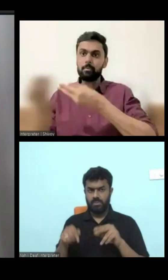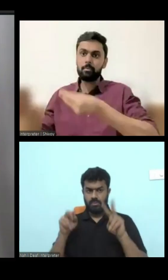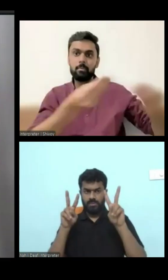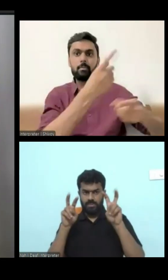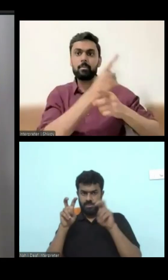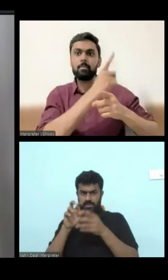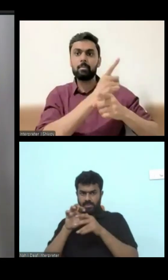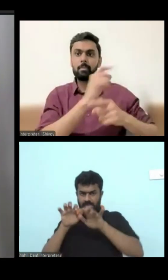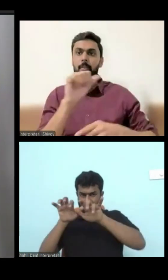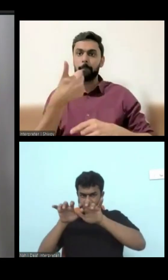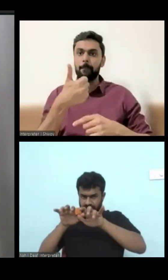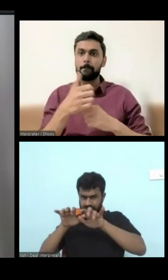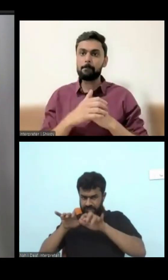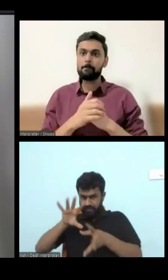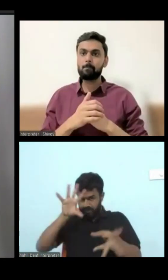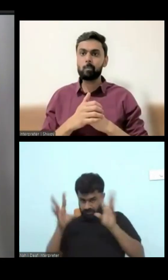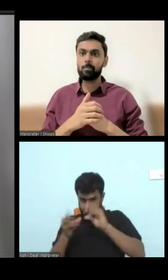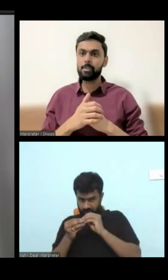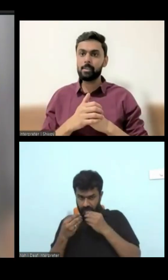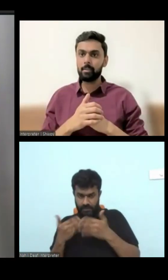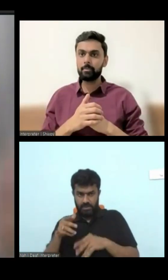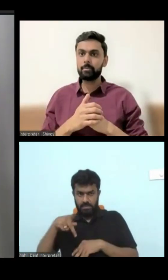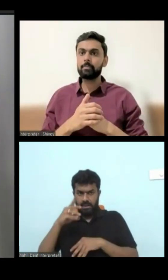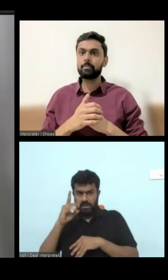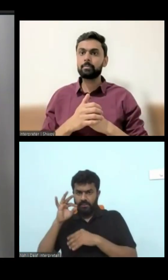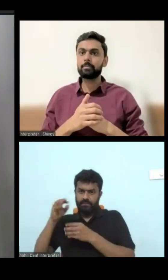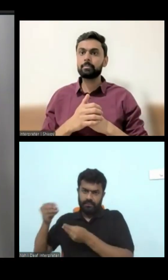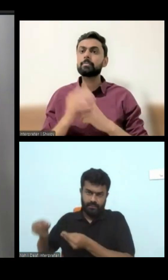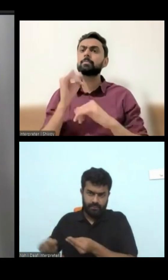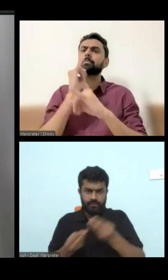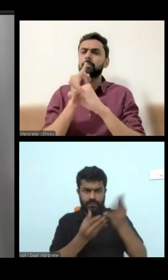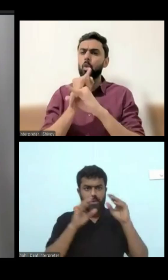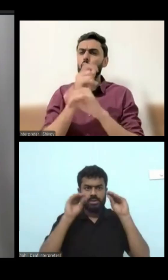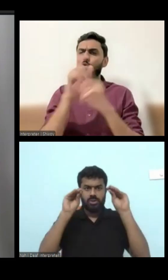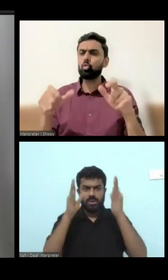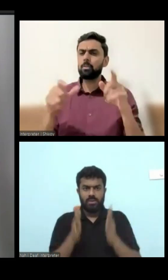The institutes are able to configure many things in this question paper.